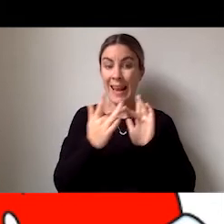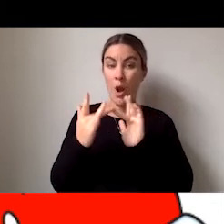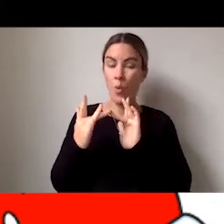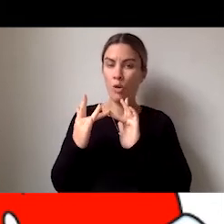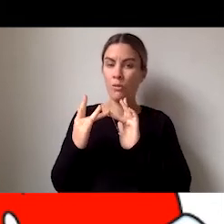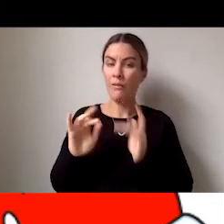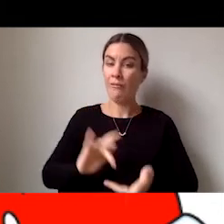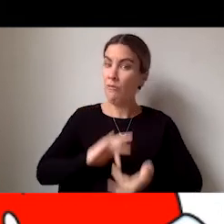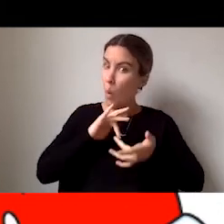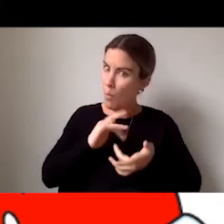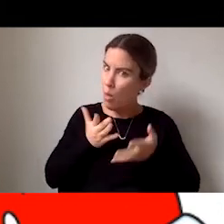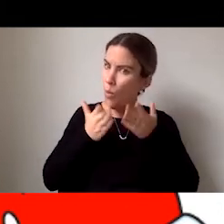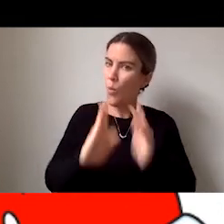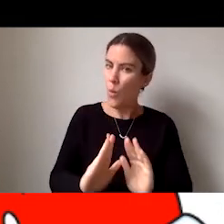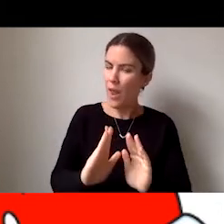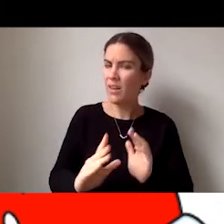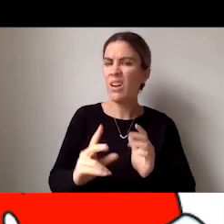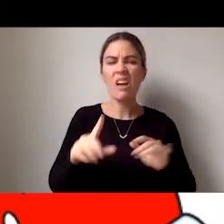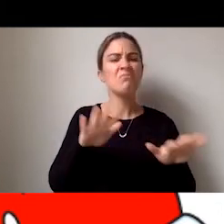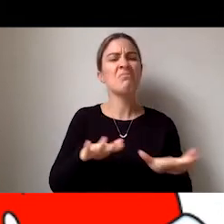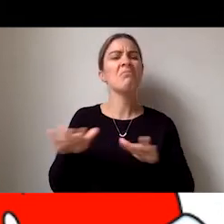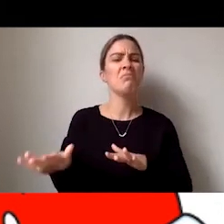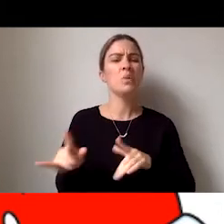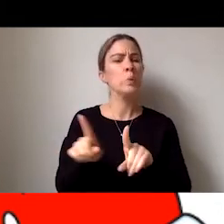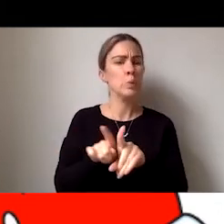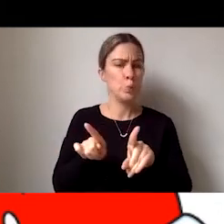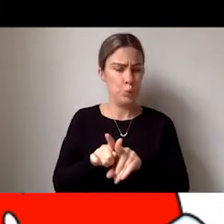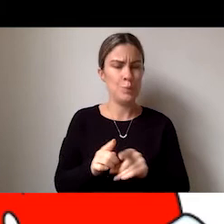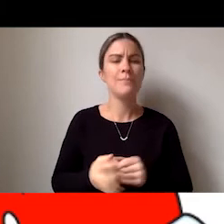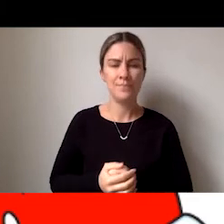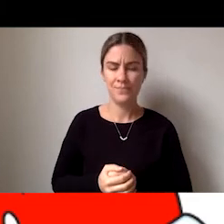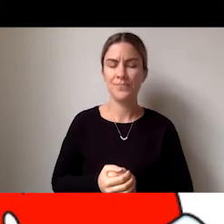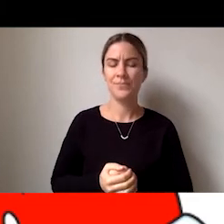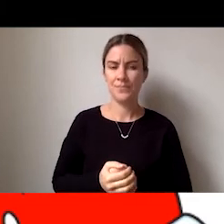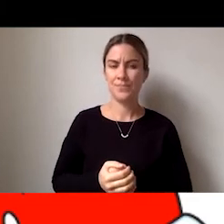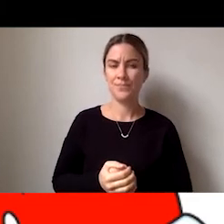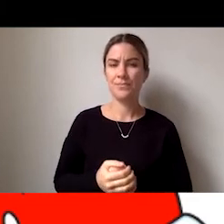organisations. And I think I was really hoping to have some